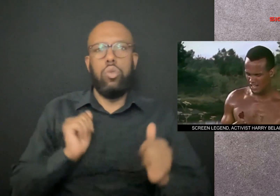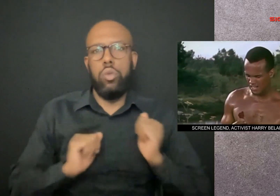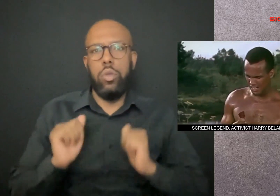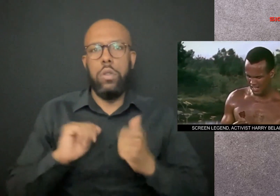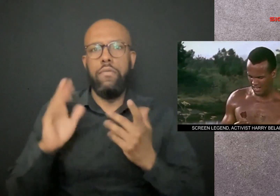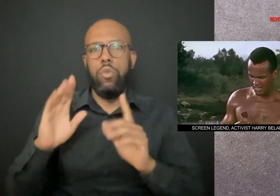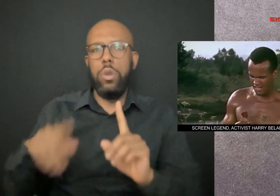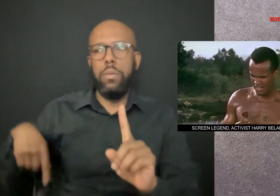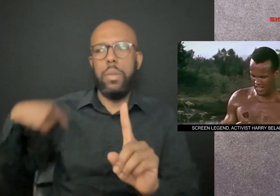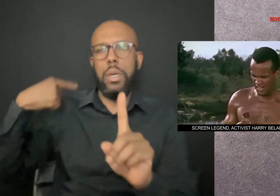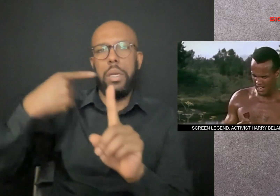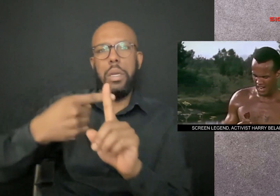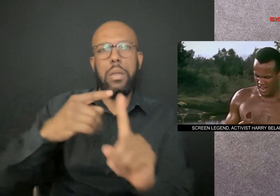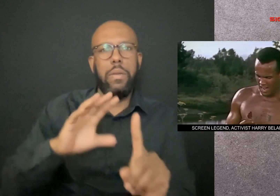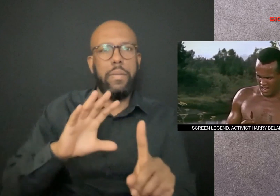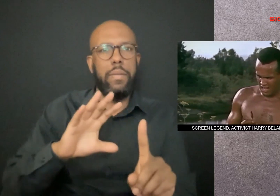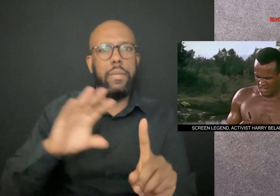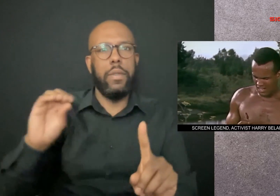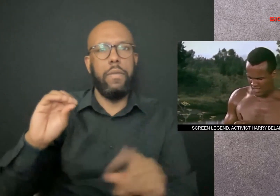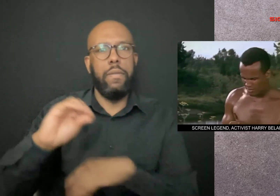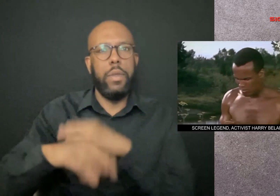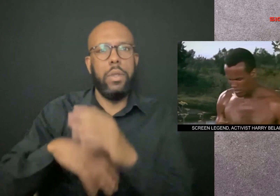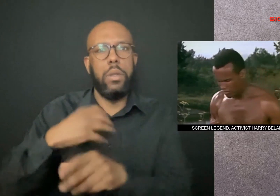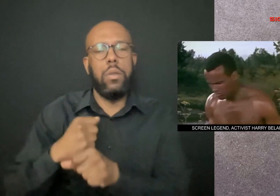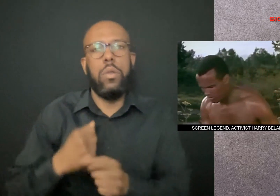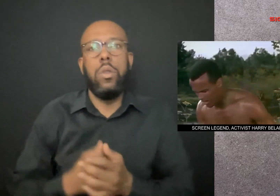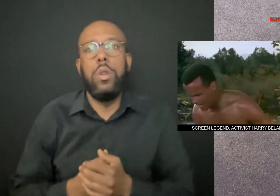he starred in more than 10 movies over 50 years